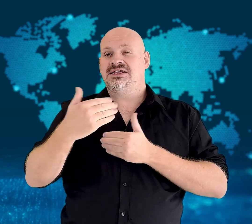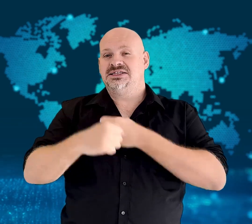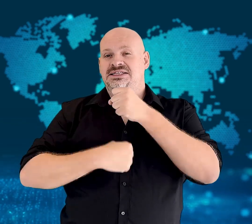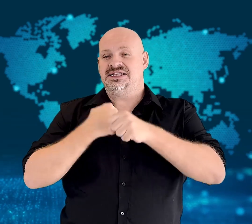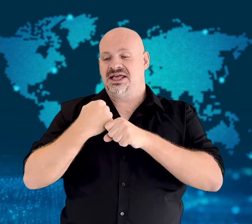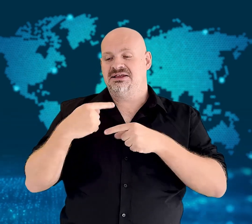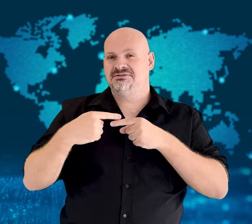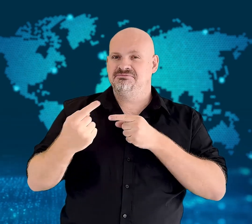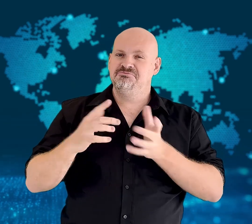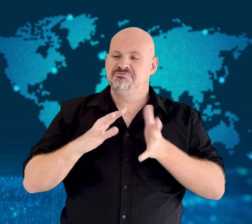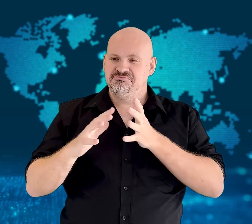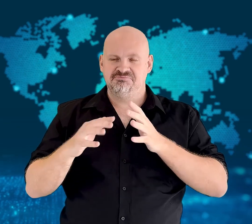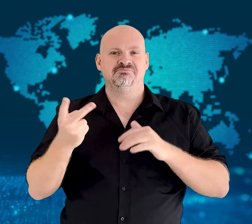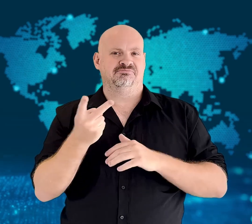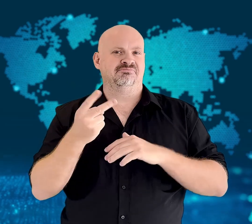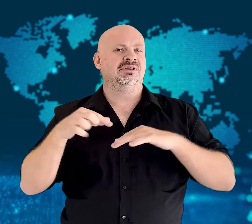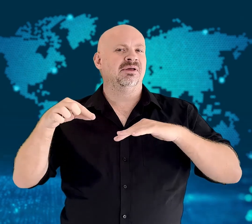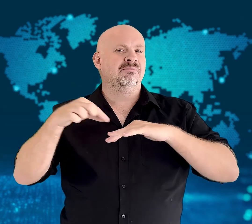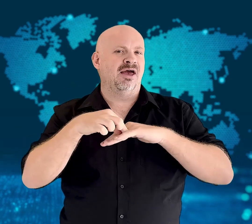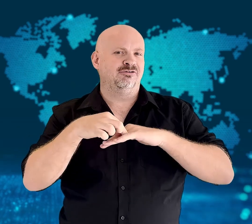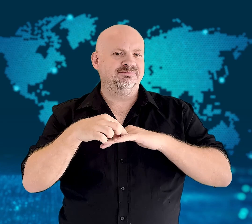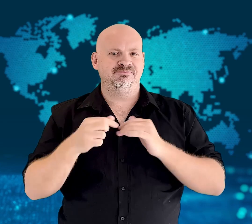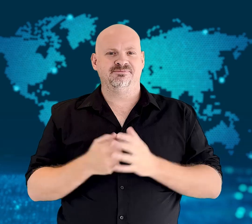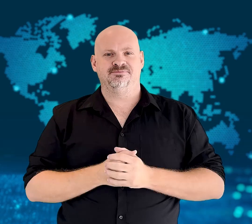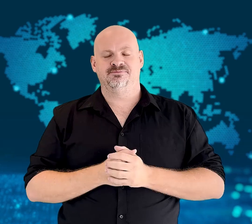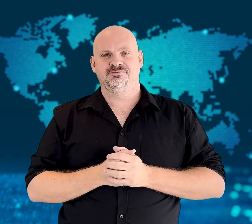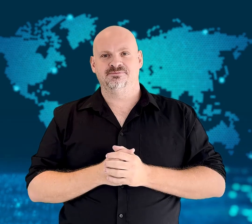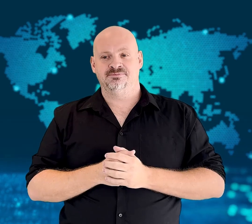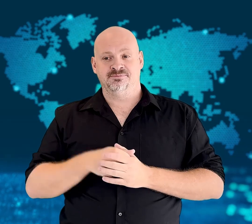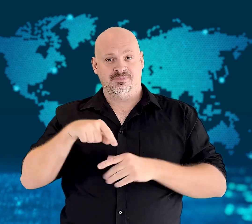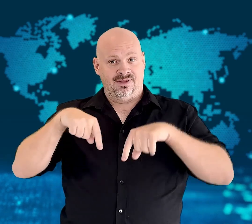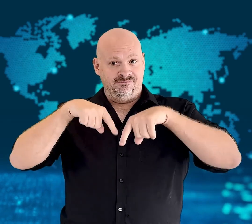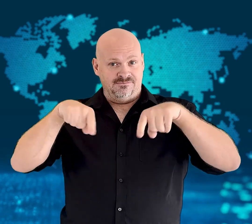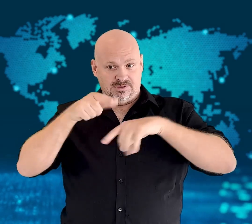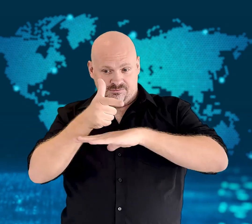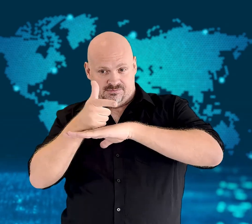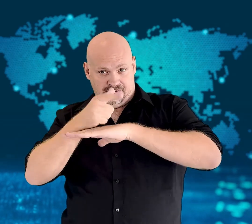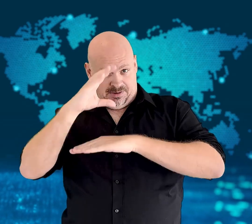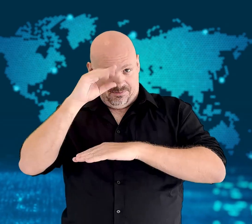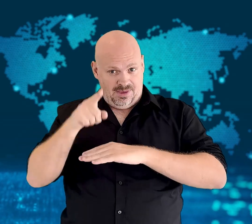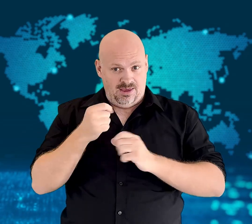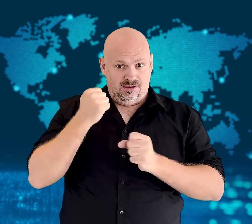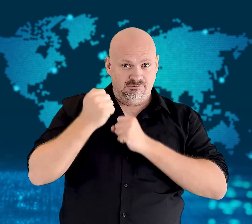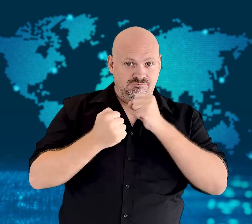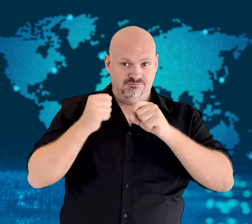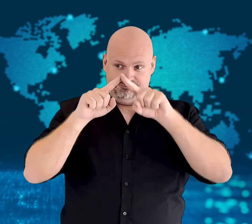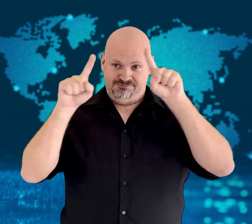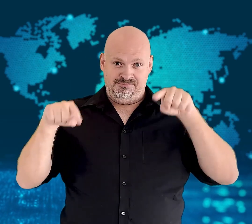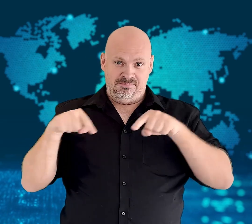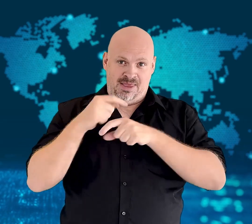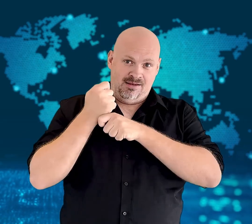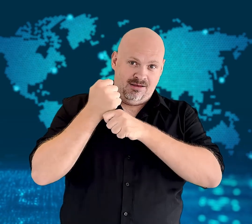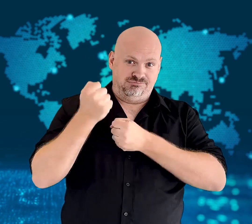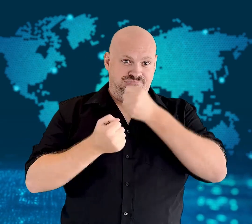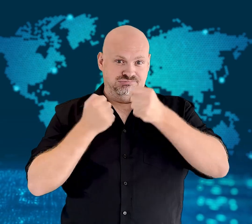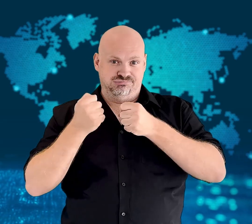The video of Ndlovu carrying his banner has gone viral on social media.